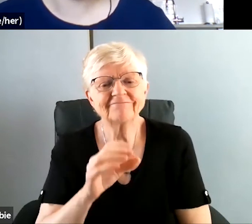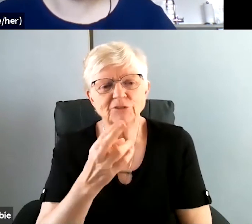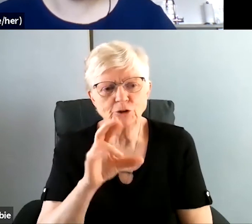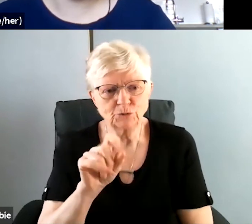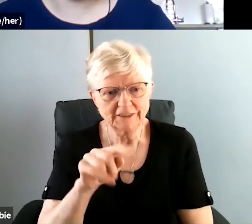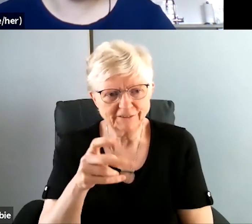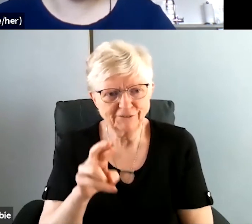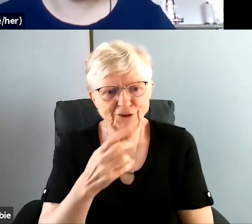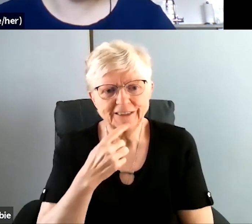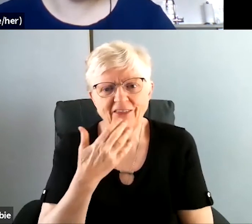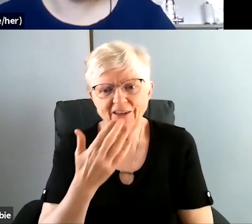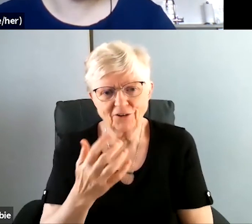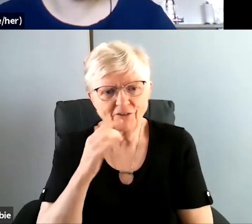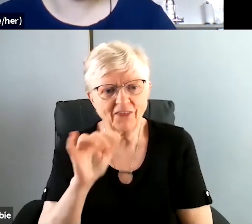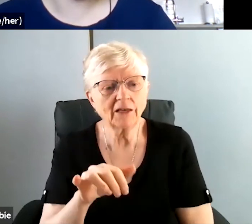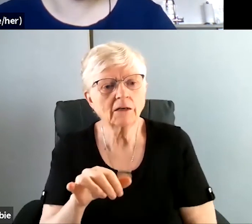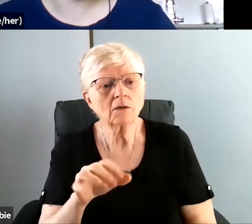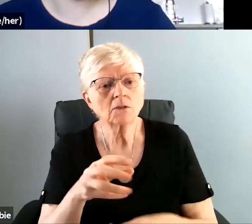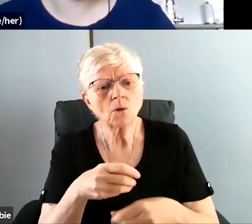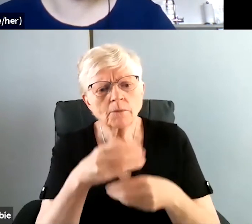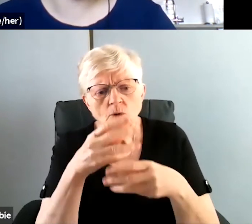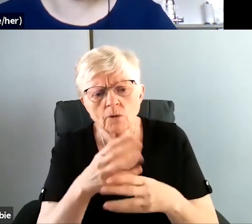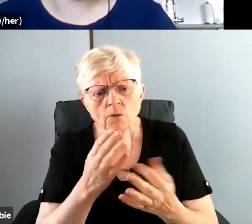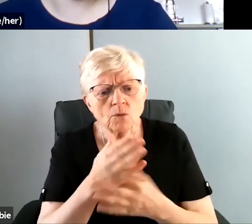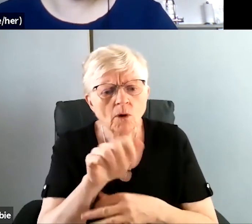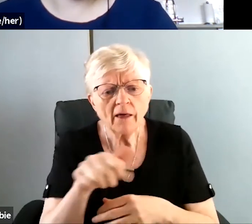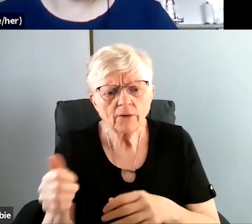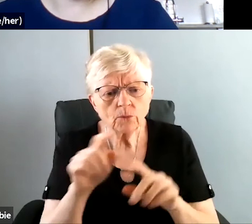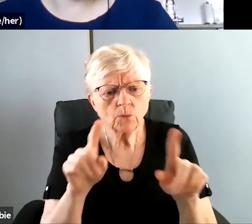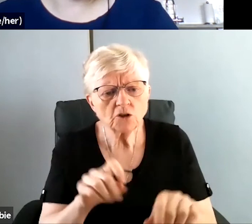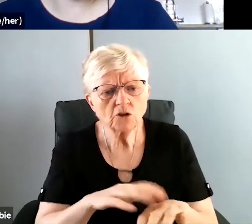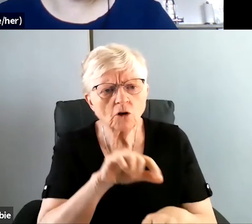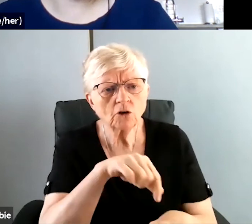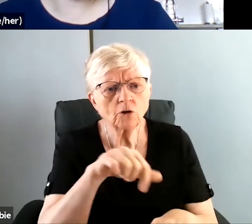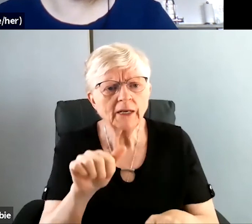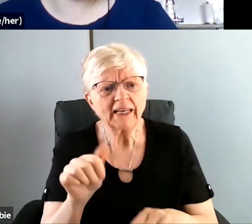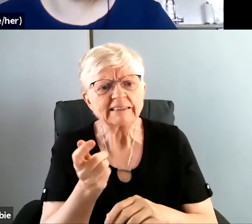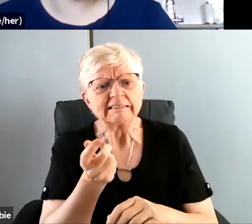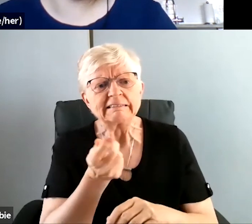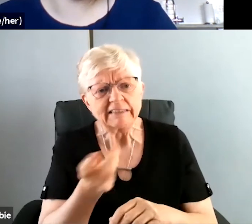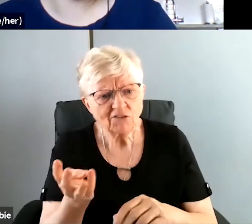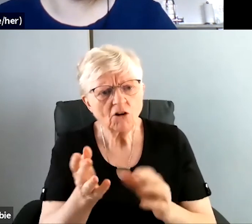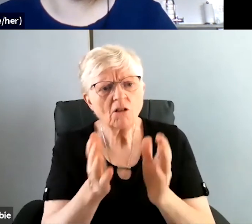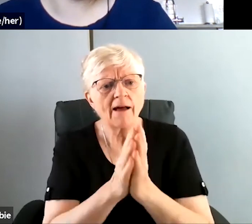THANK YOU FOR THAT. JUST SCROLLING THROUGH SOME OF THE OTHER QUESTIONS HERE, A NUMBER OF THEM ARE ASKING ABOUT